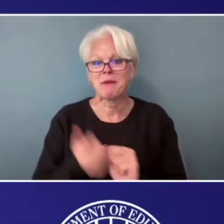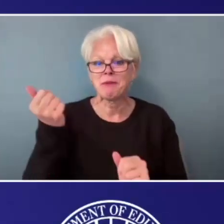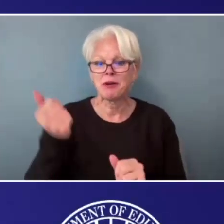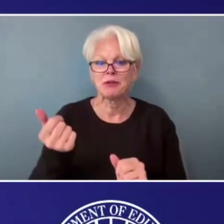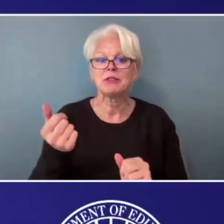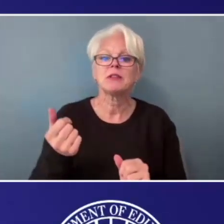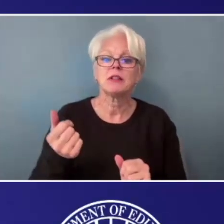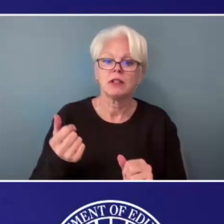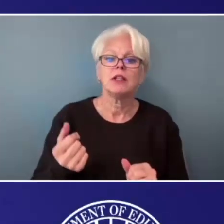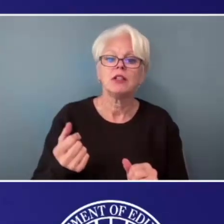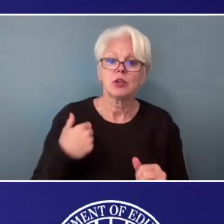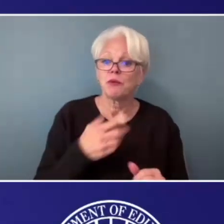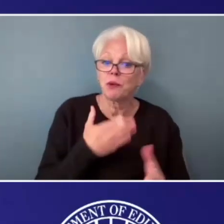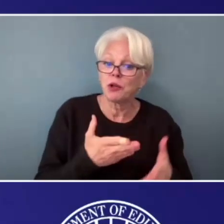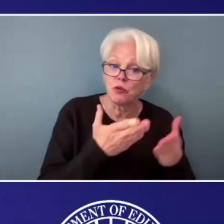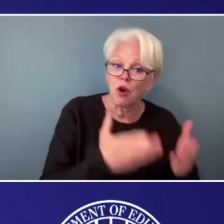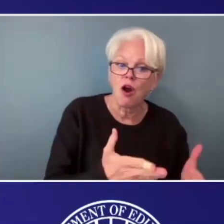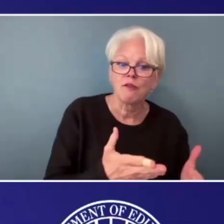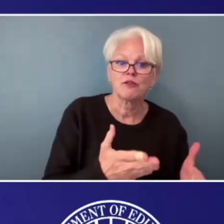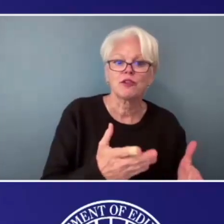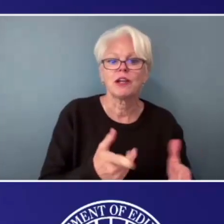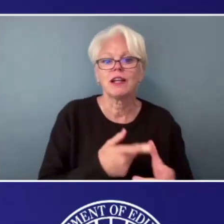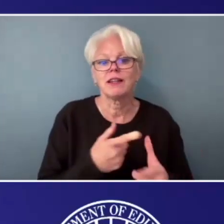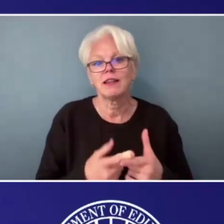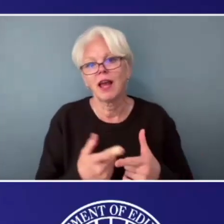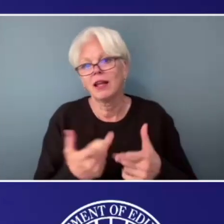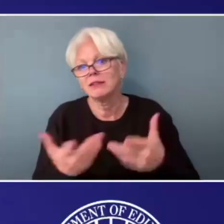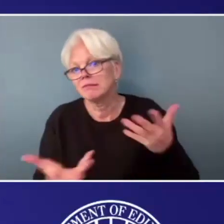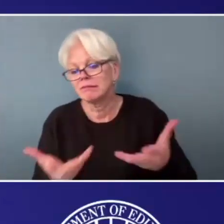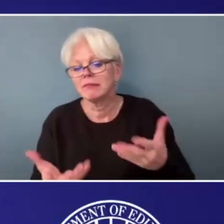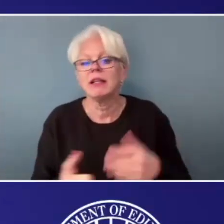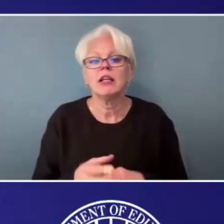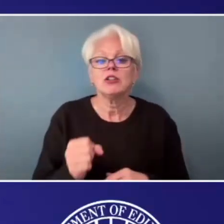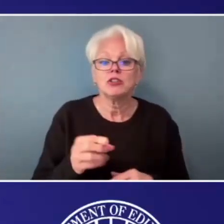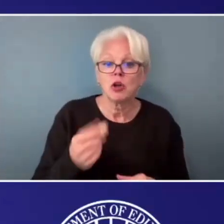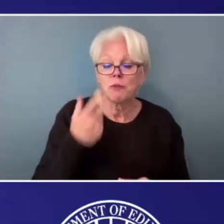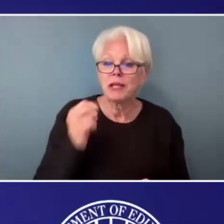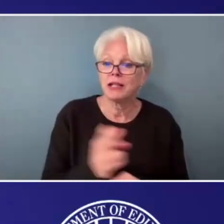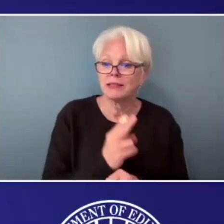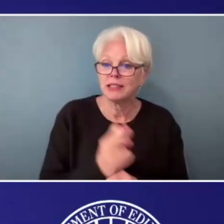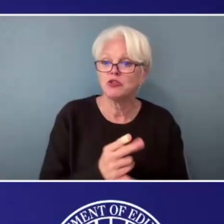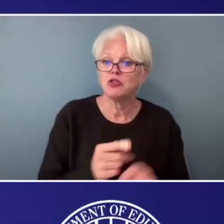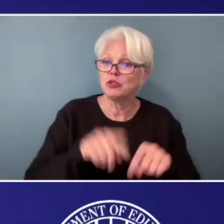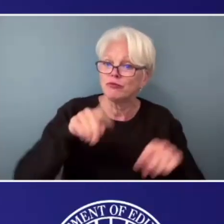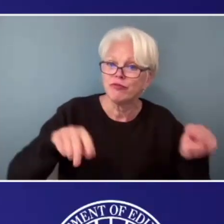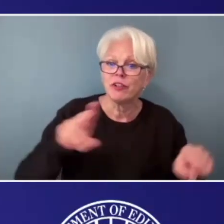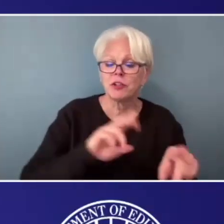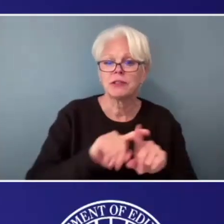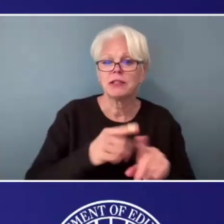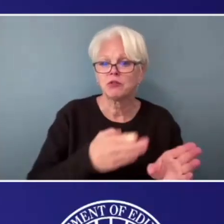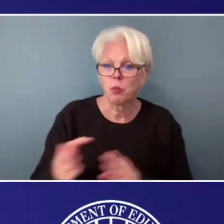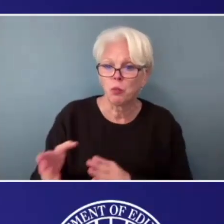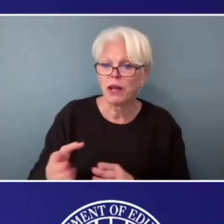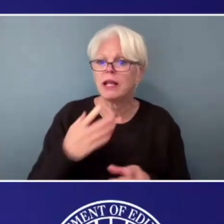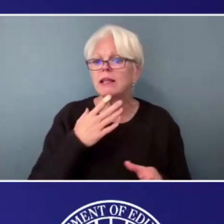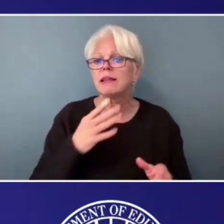varied usage of it, it is possible that there are multiple permissible permutations